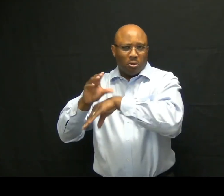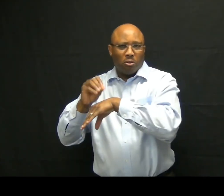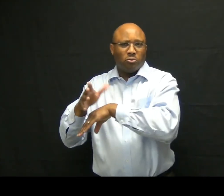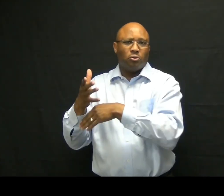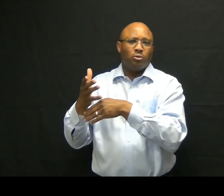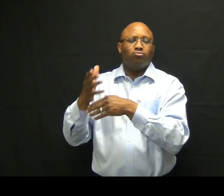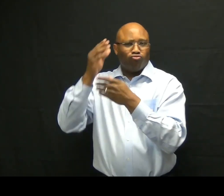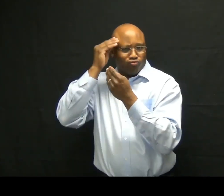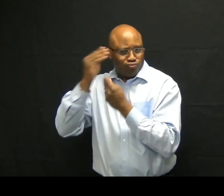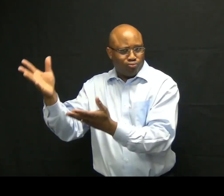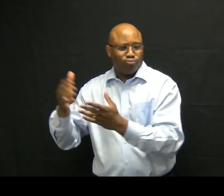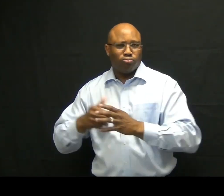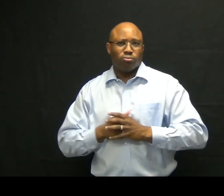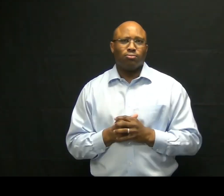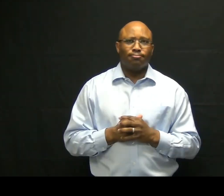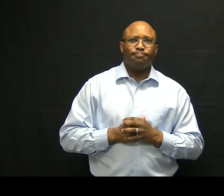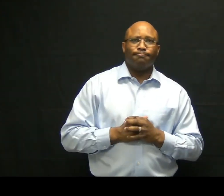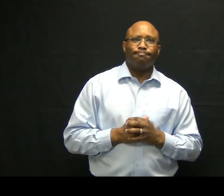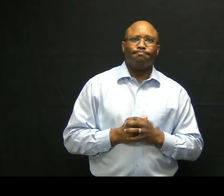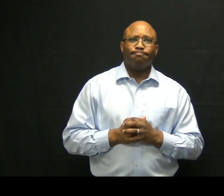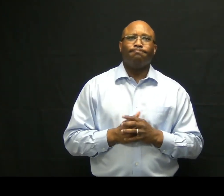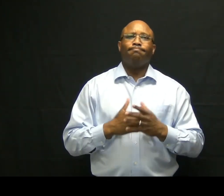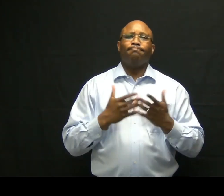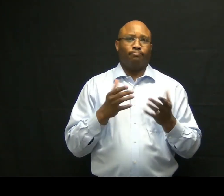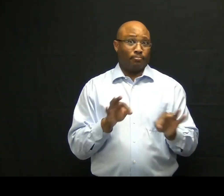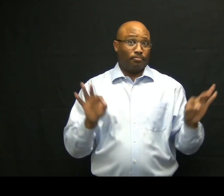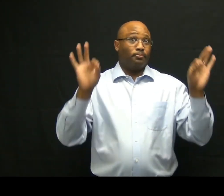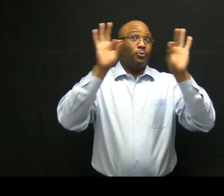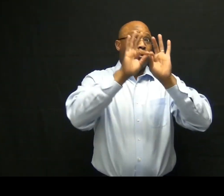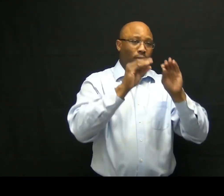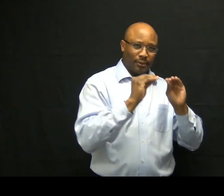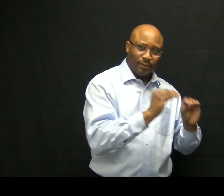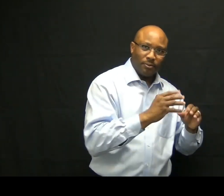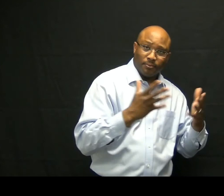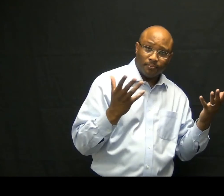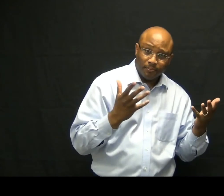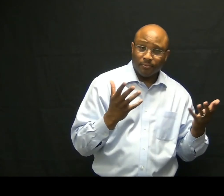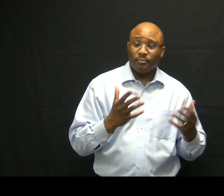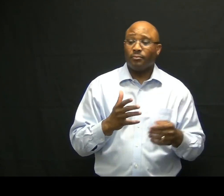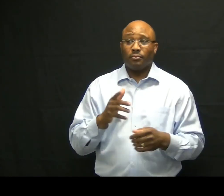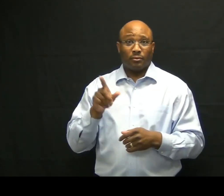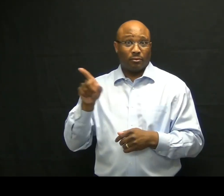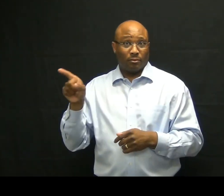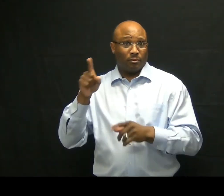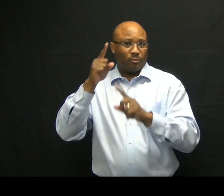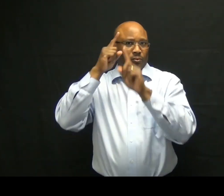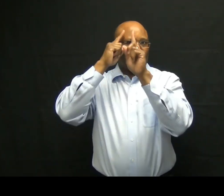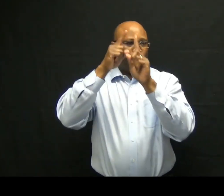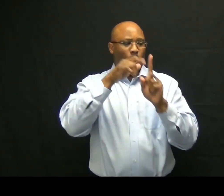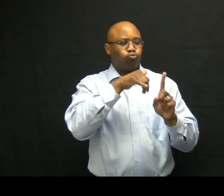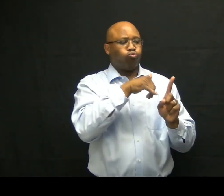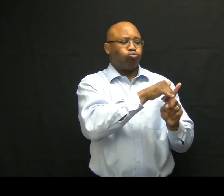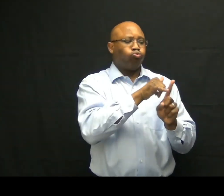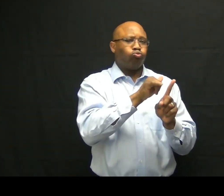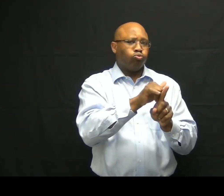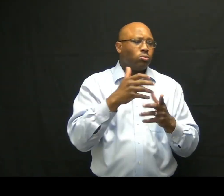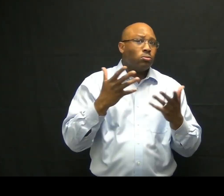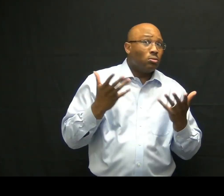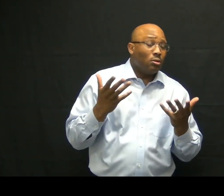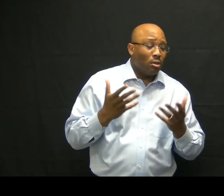seek help from a teacher or staff member. Explain to them that the true goal of the bully